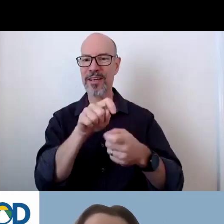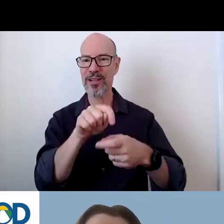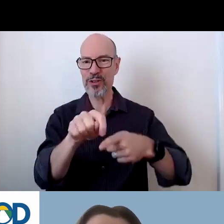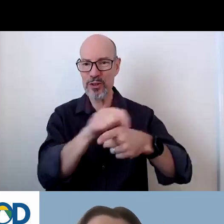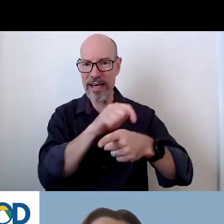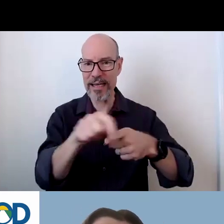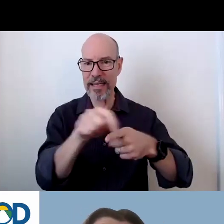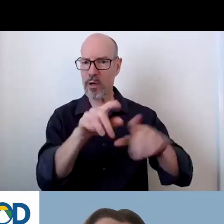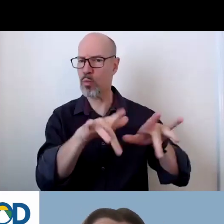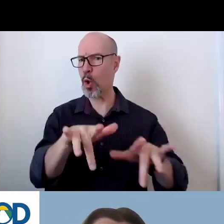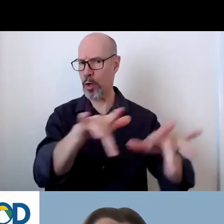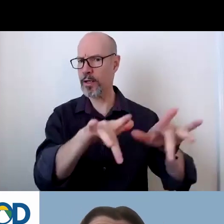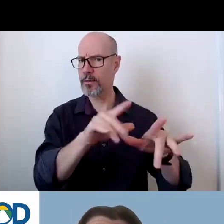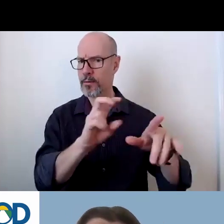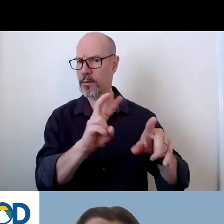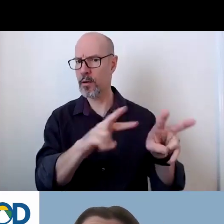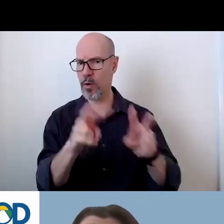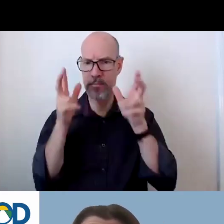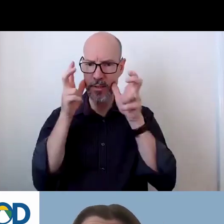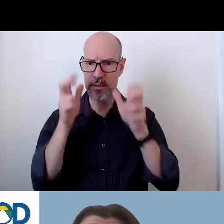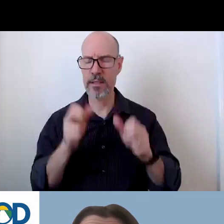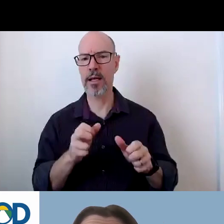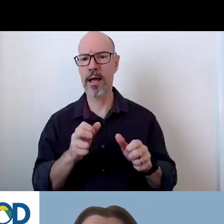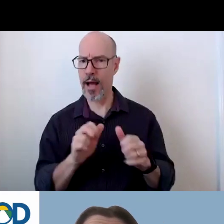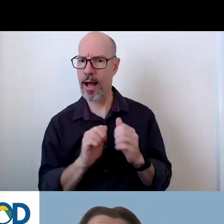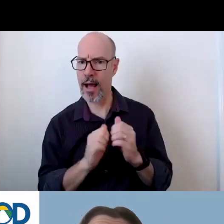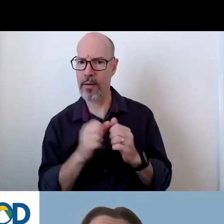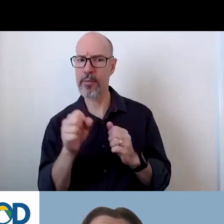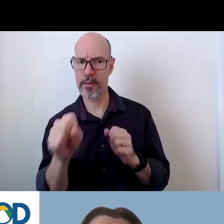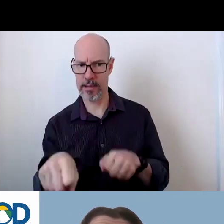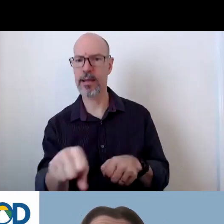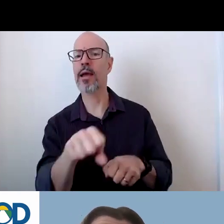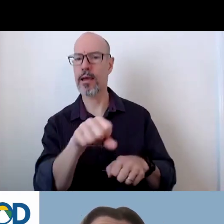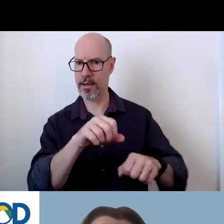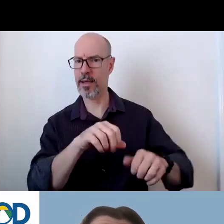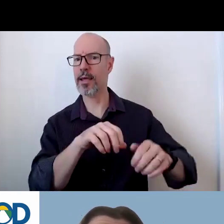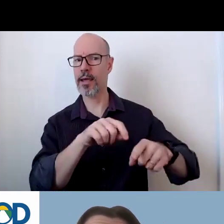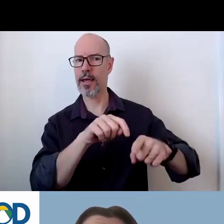, recorded trainings specific to having accessible meetings.